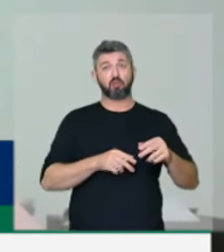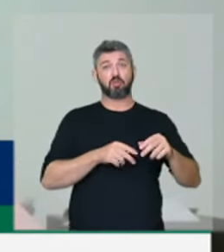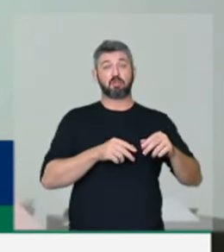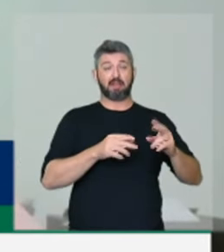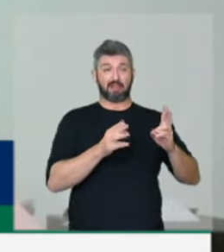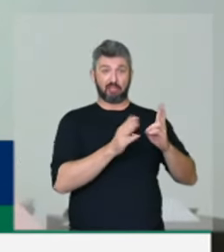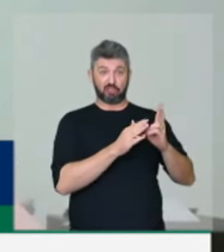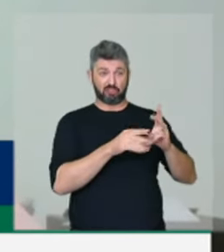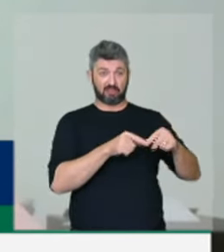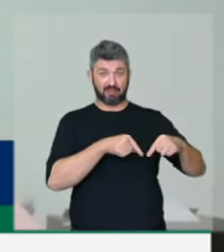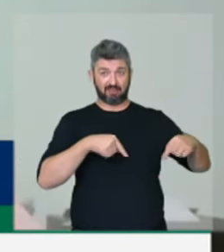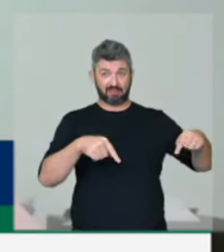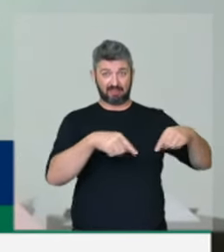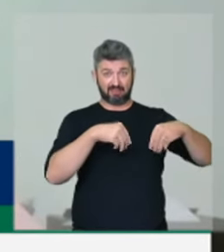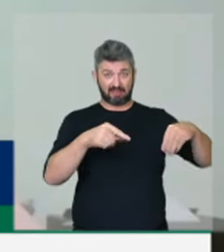AMEAÇADAS POR GARIMPOS ILEGAIS, E DIGA-SE DE